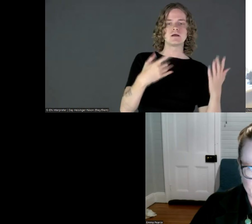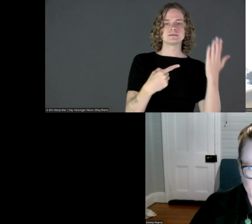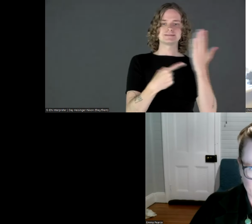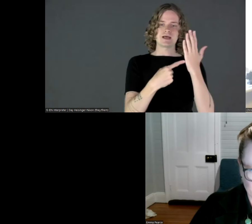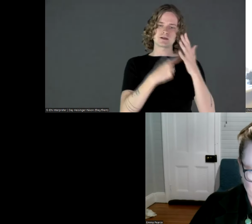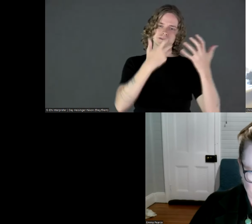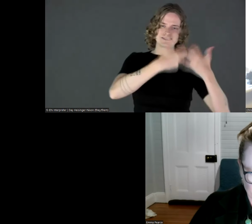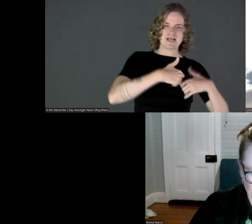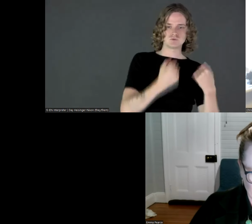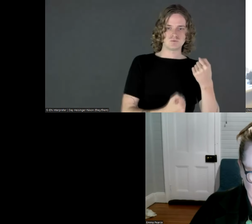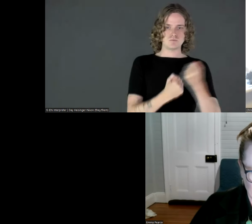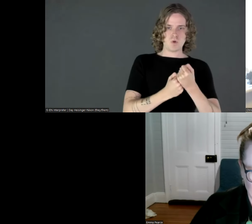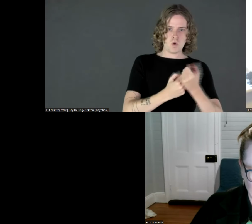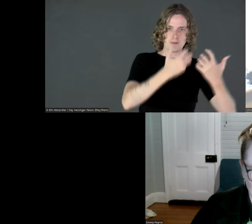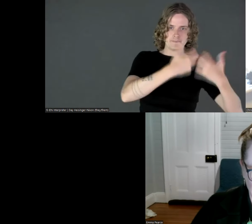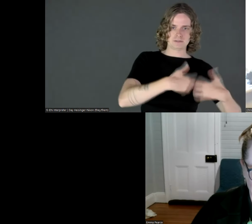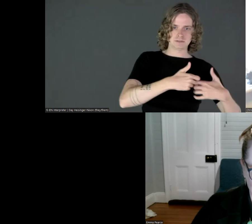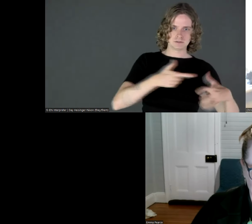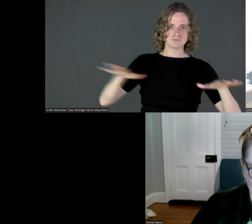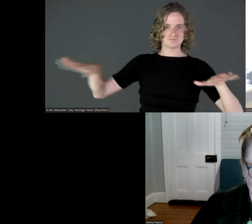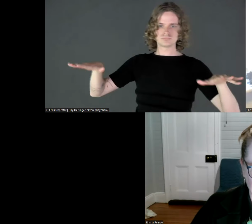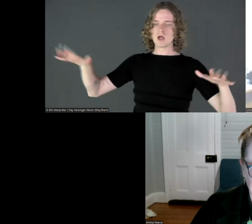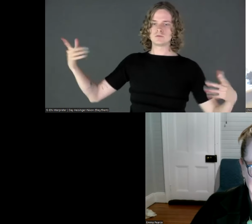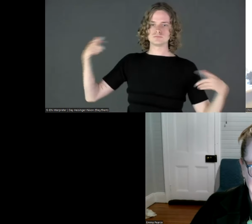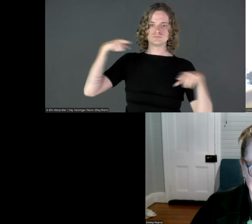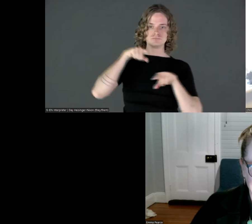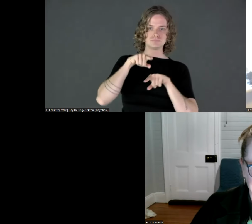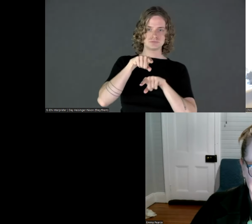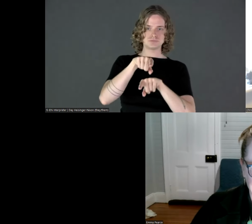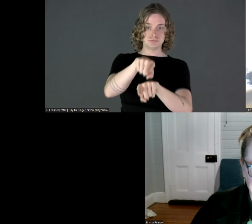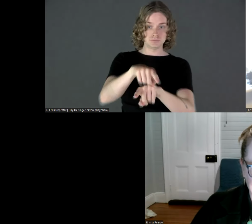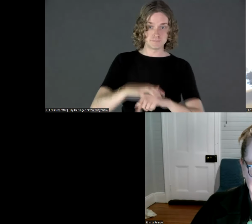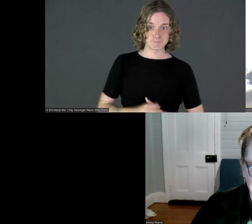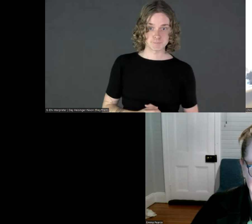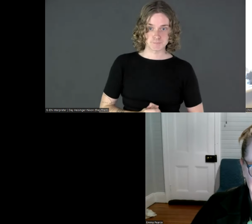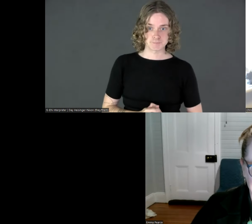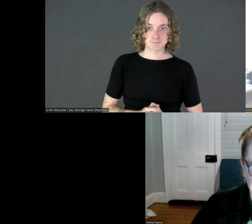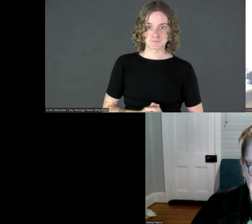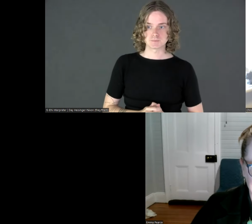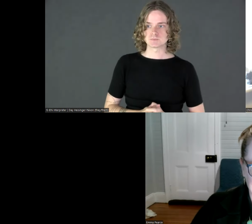Yes. Thank you very much, Emma. That makes things very clear.